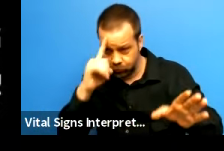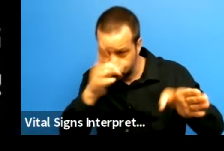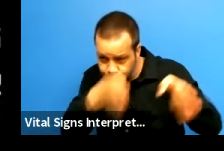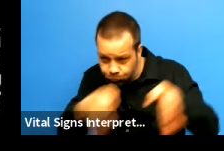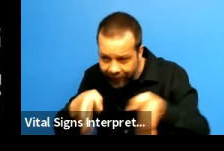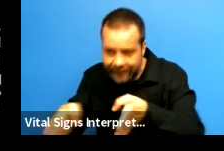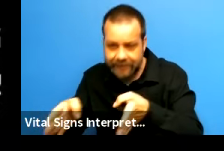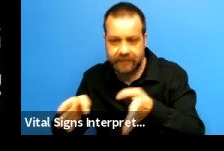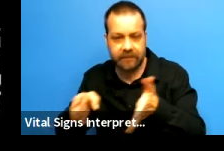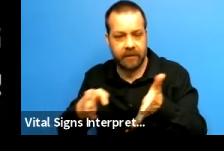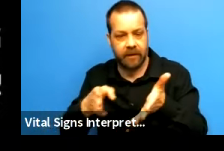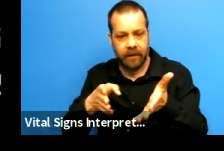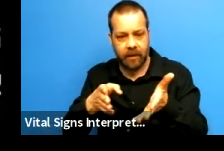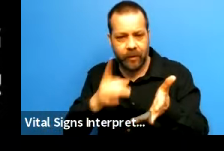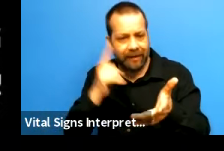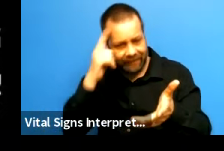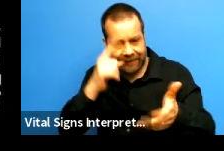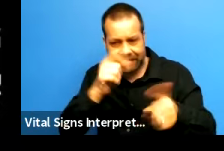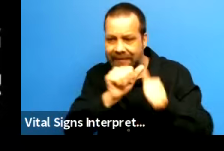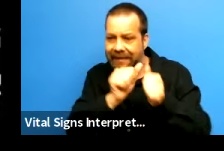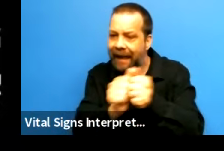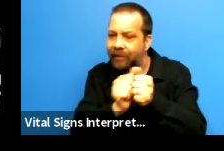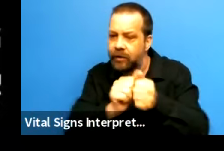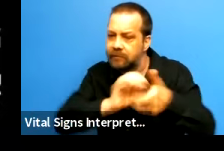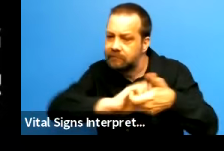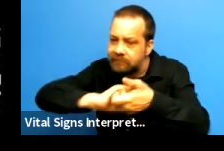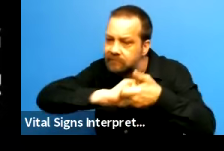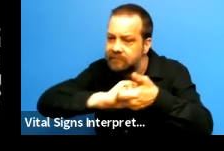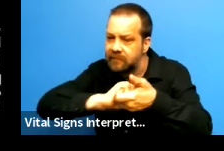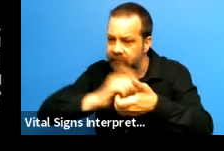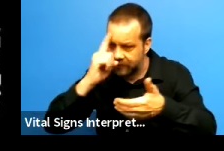so we can have a thoughtful planful approach moving forward.